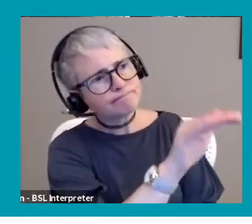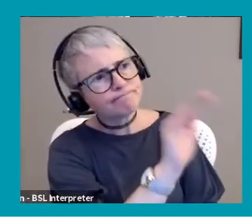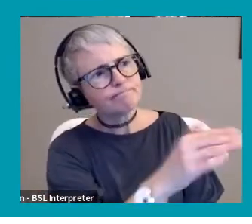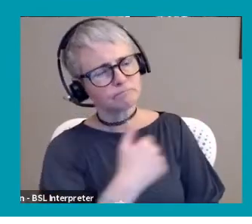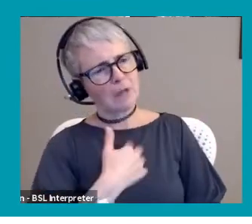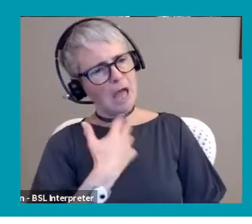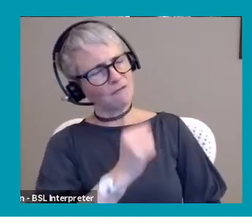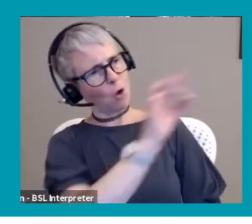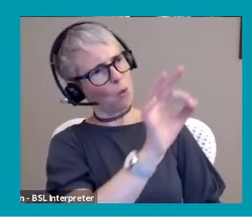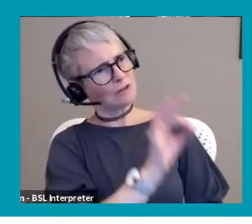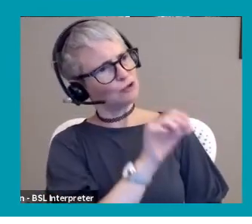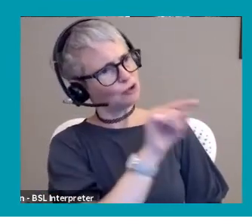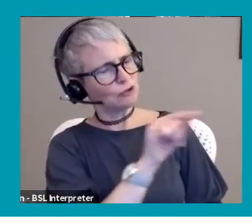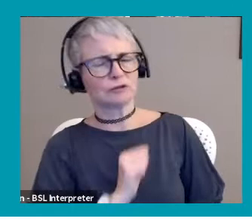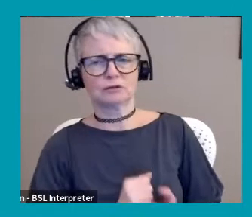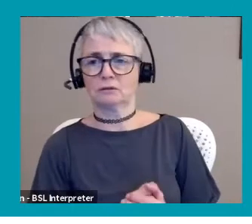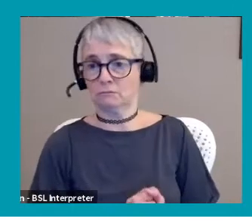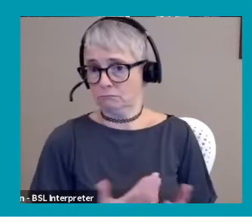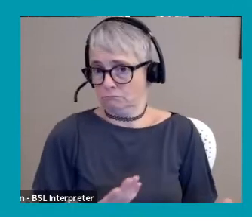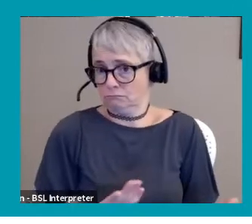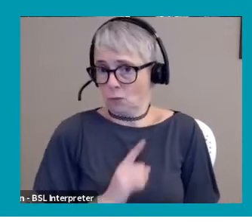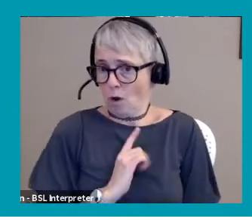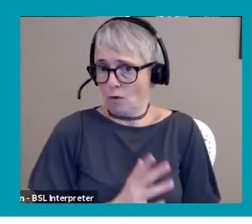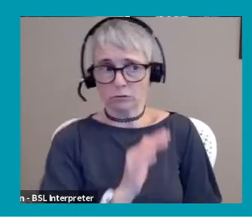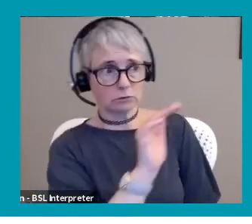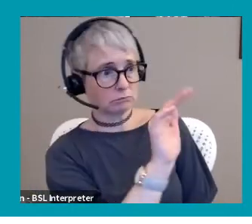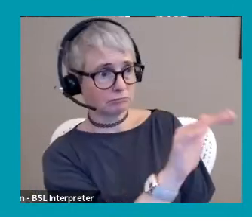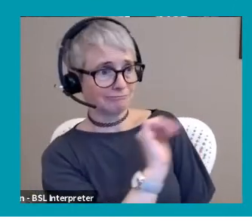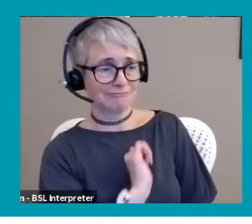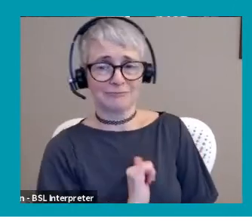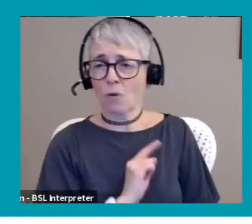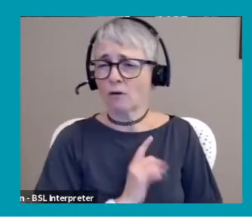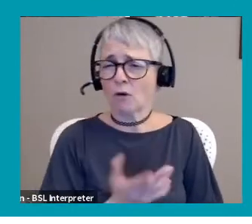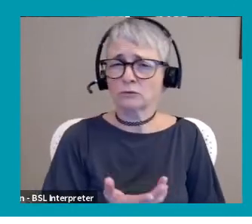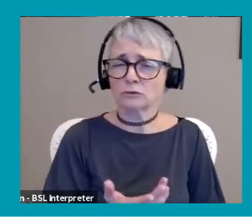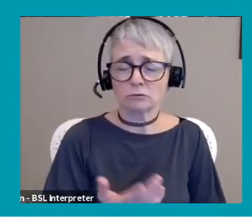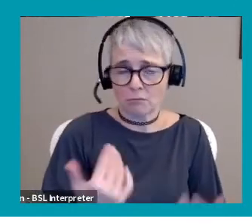want answered there is no harm in reaching out and getting that information.